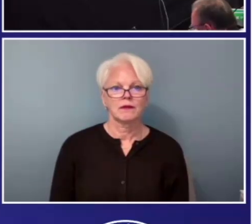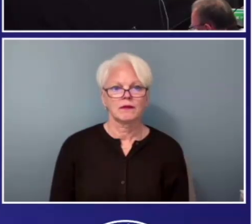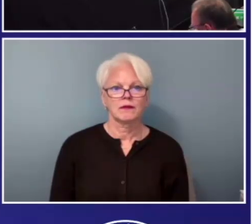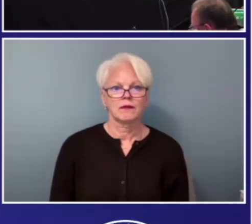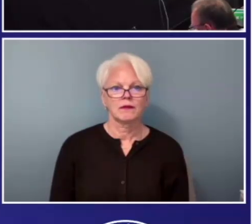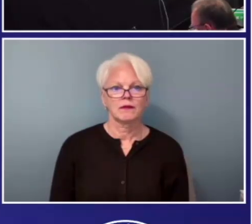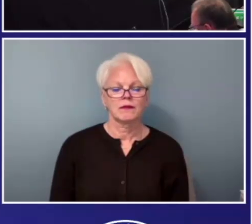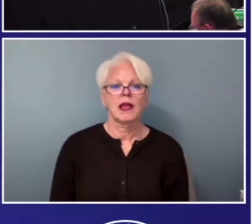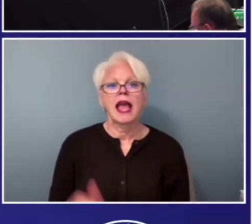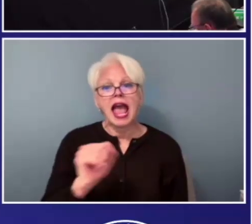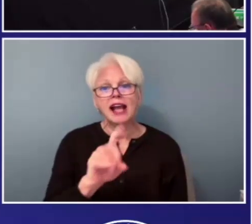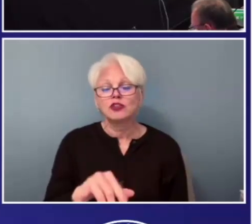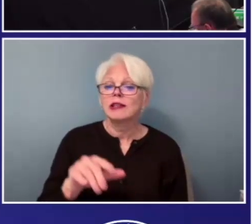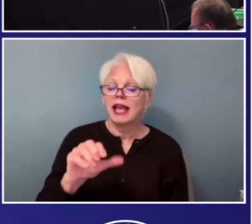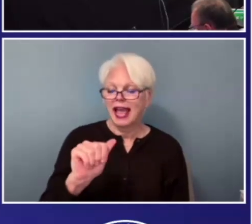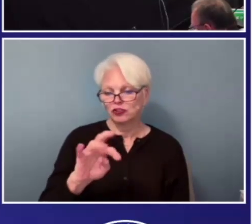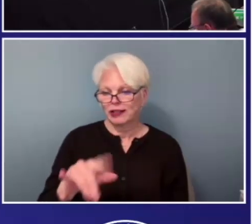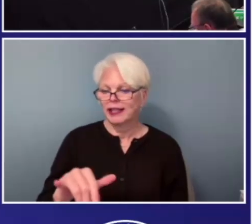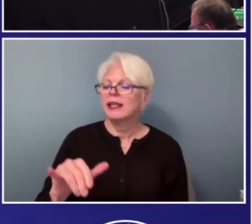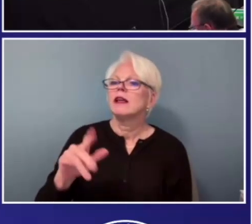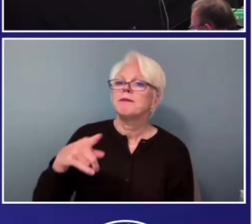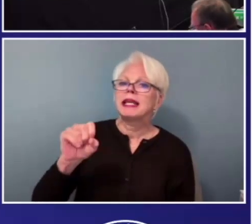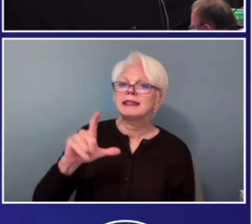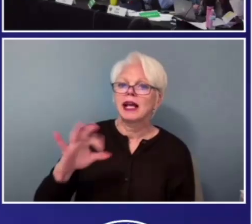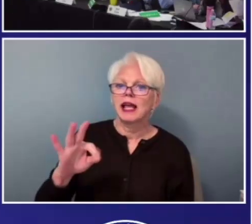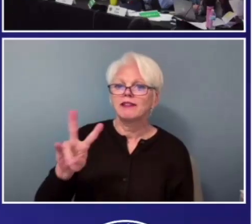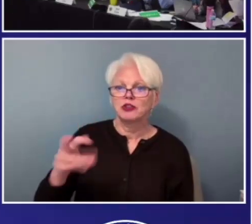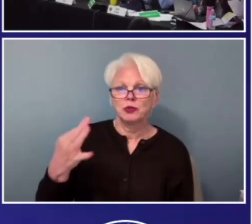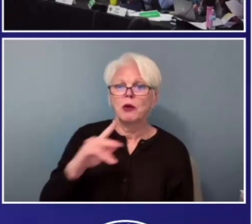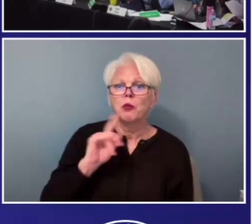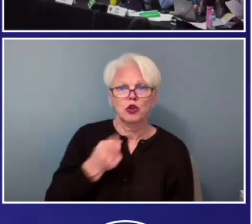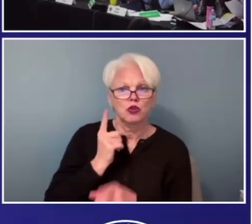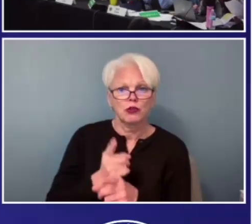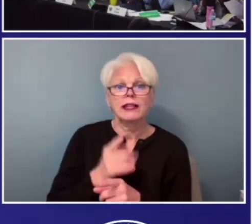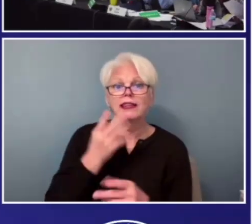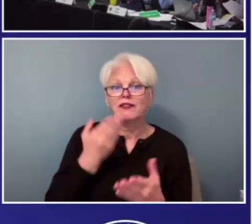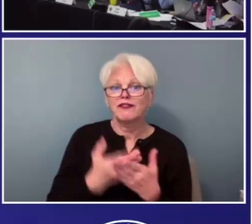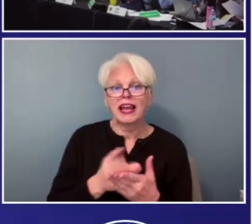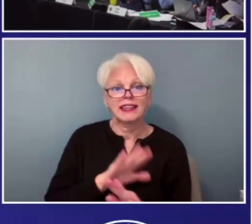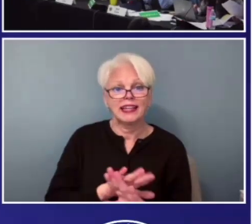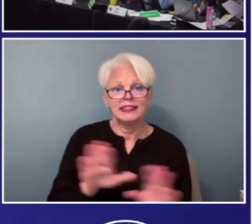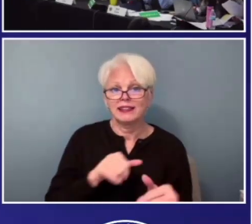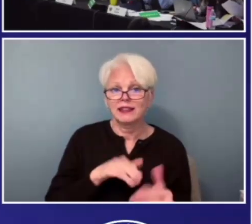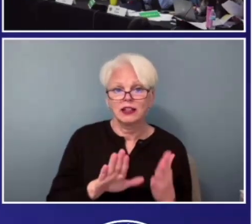It's supposed to -- so the PSLF provisions in 219 were, were correct. It's the fact that it doesn't address forgiveness under RAP.